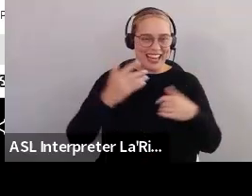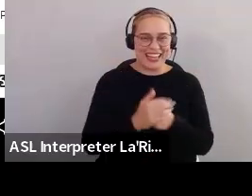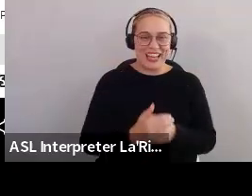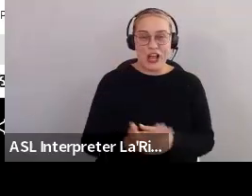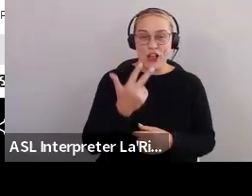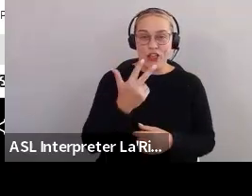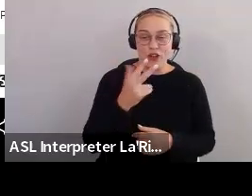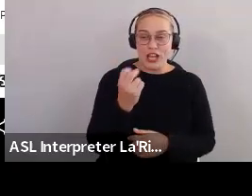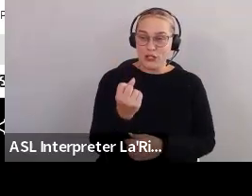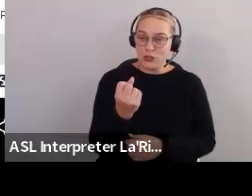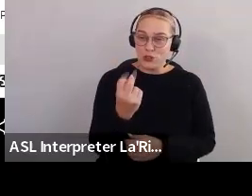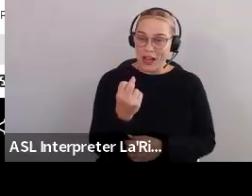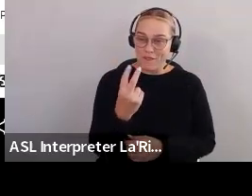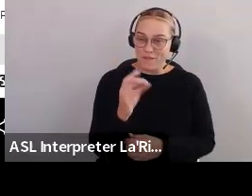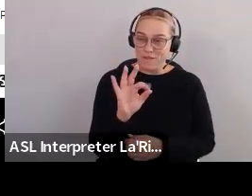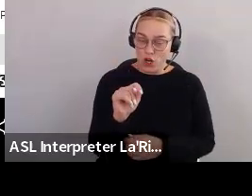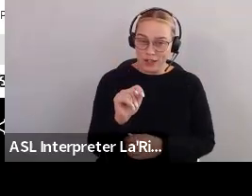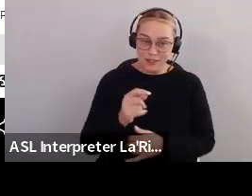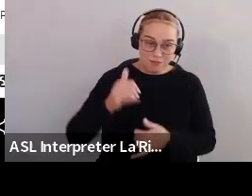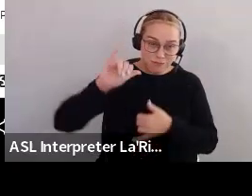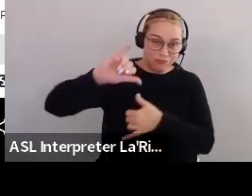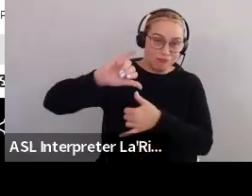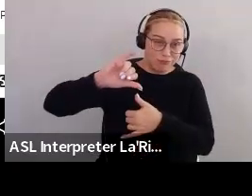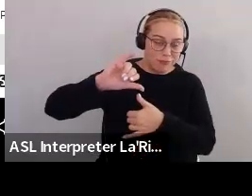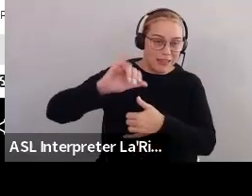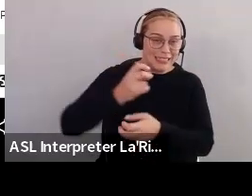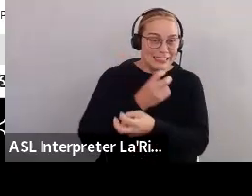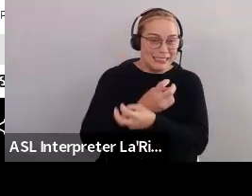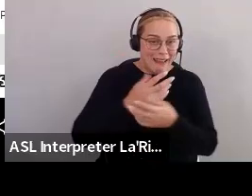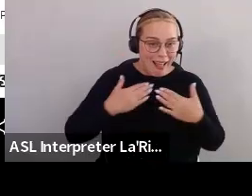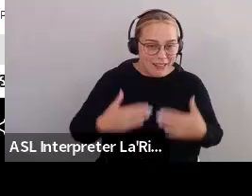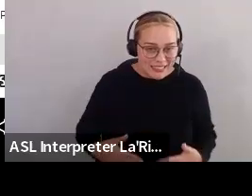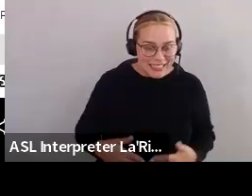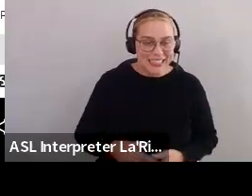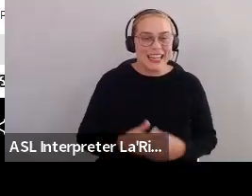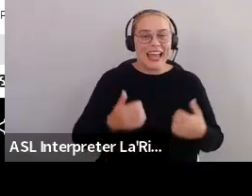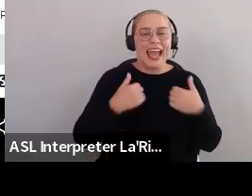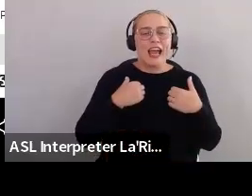for you to see the picture of the outside of my house. This is what it